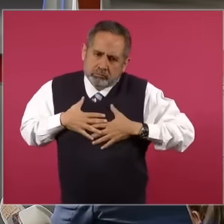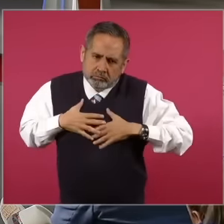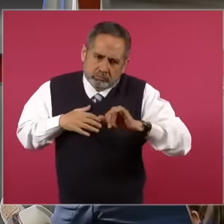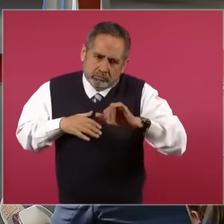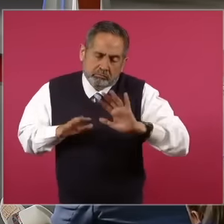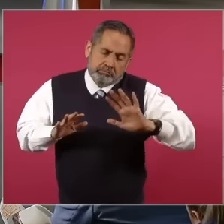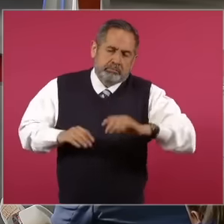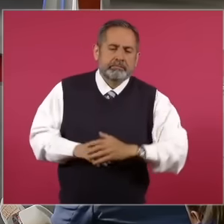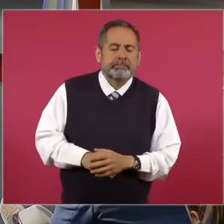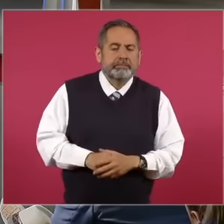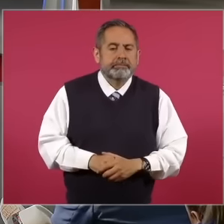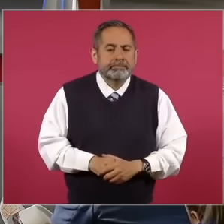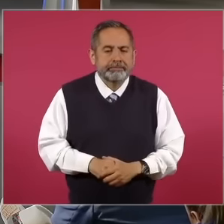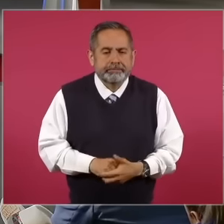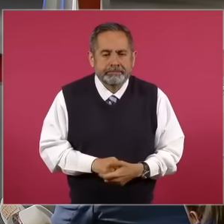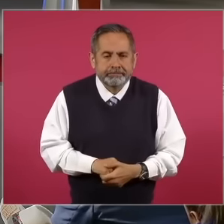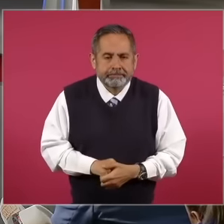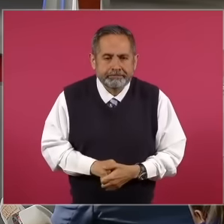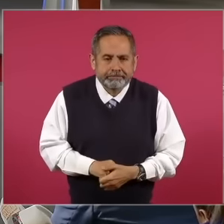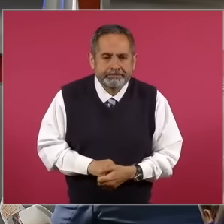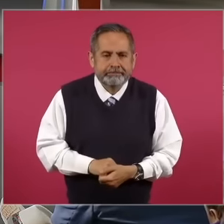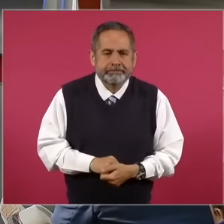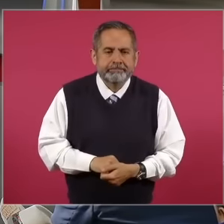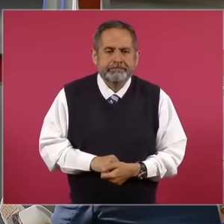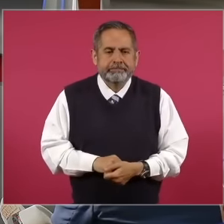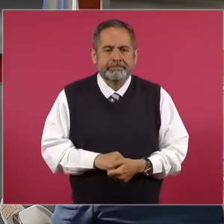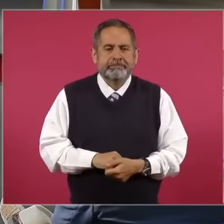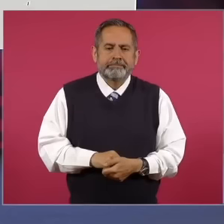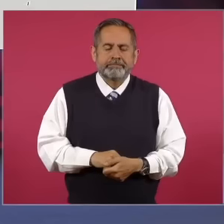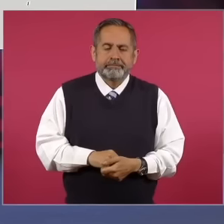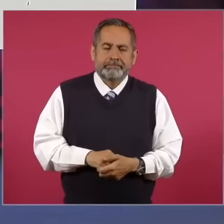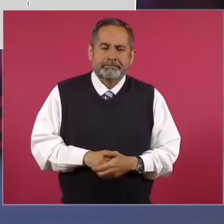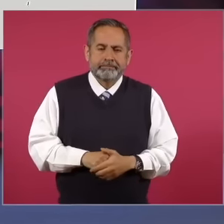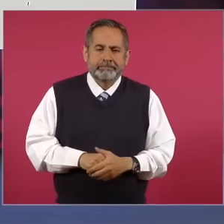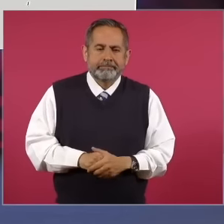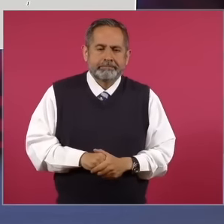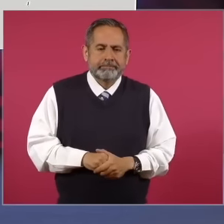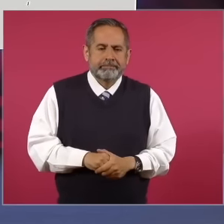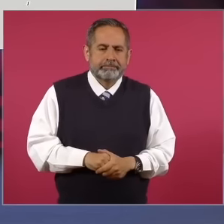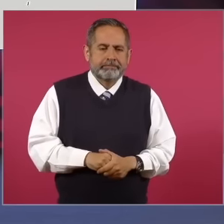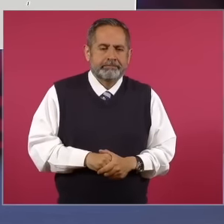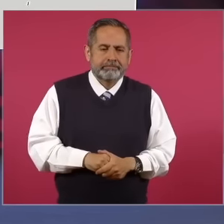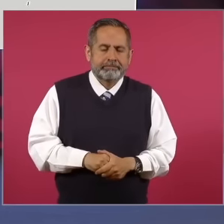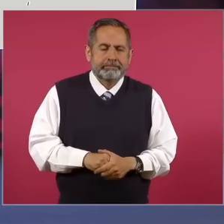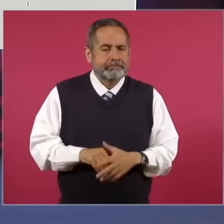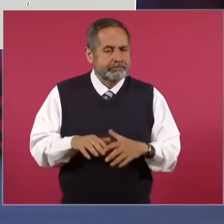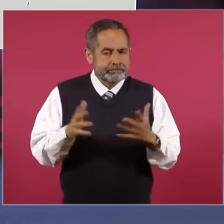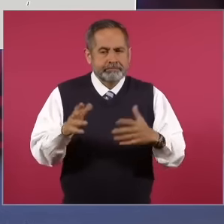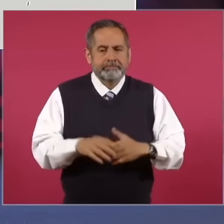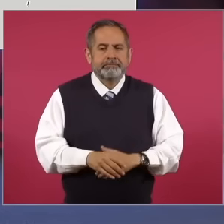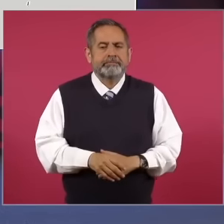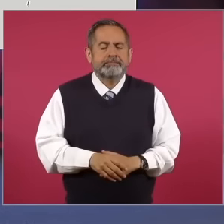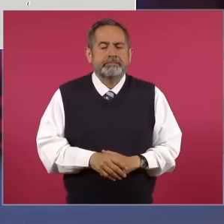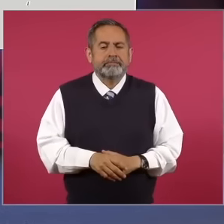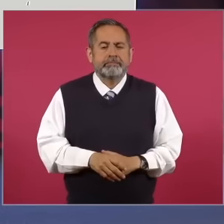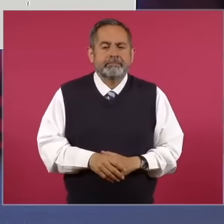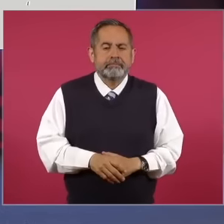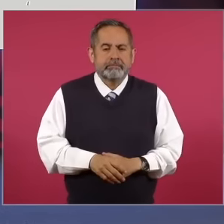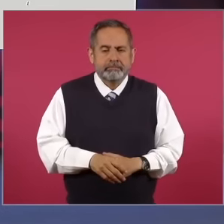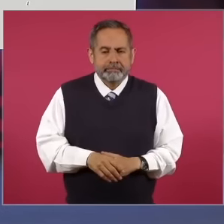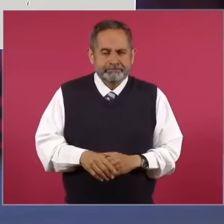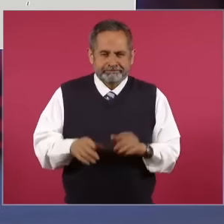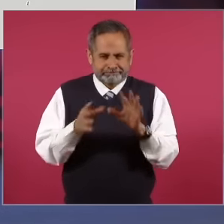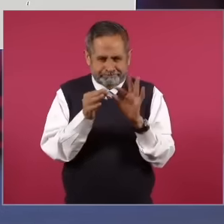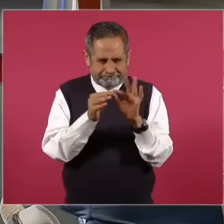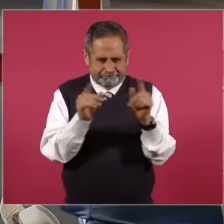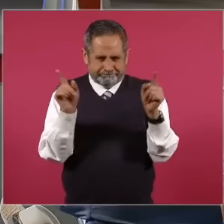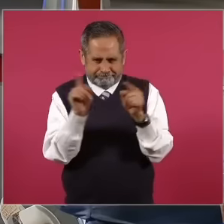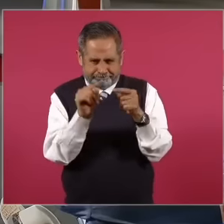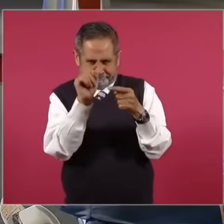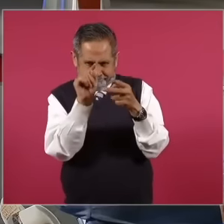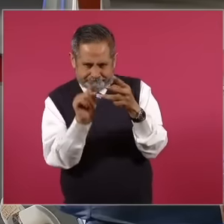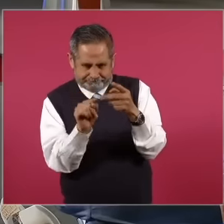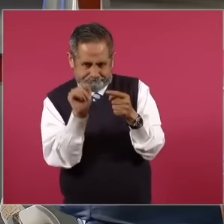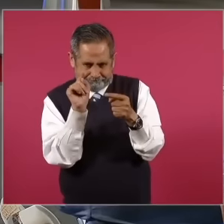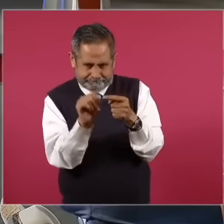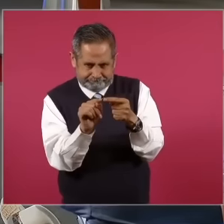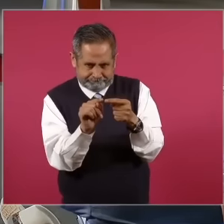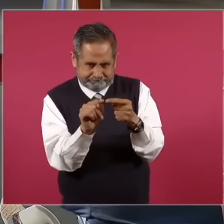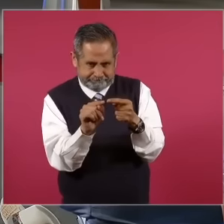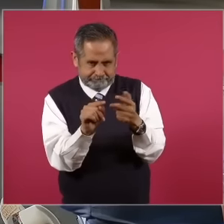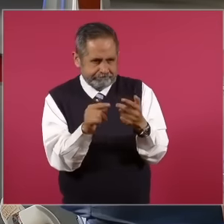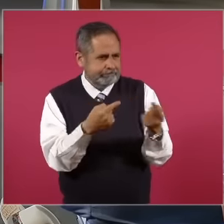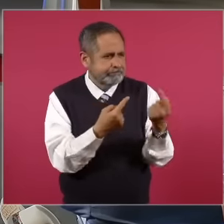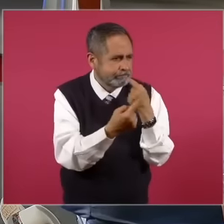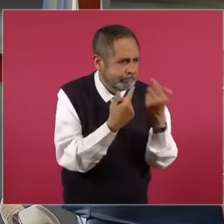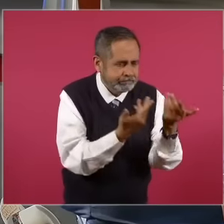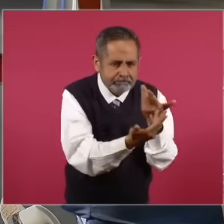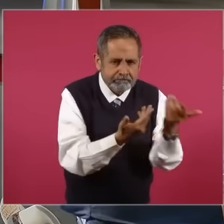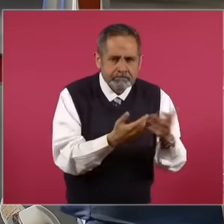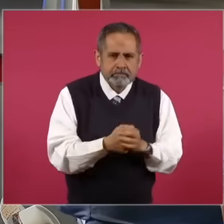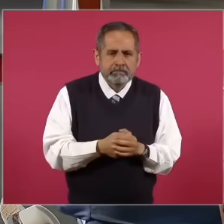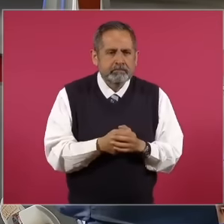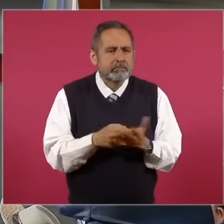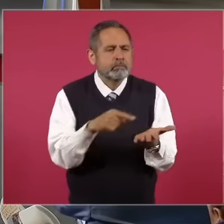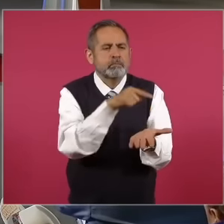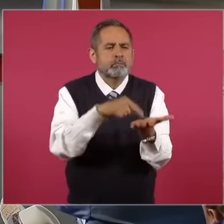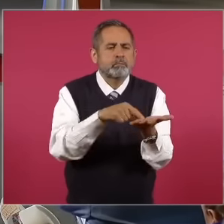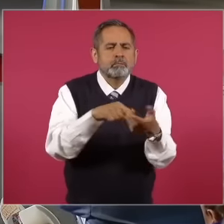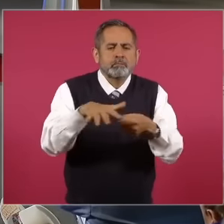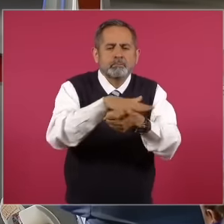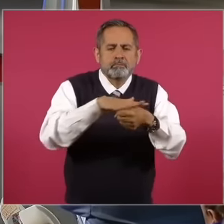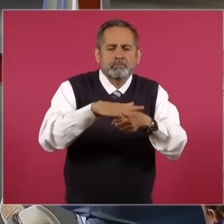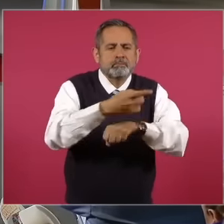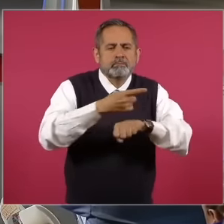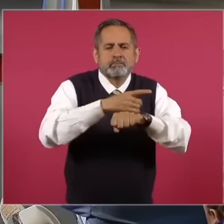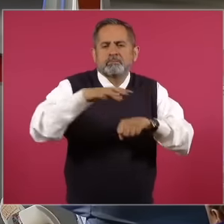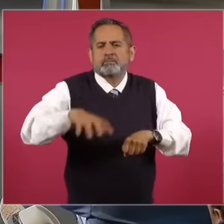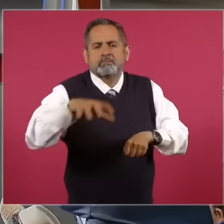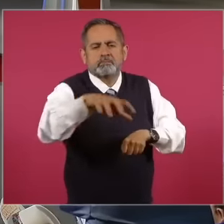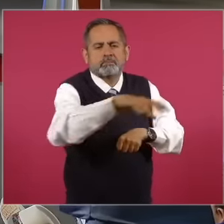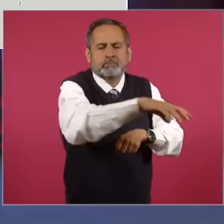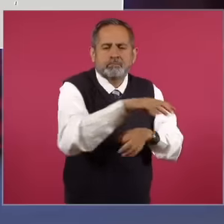this one, then, in the specifics that local districts and the municipality of